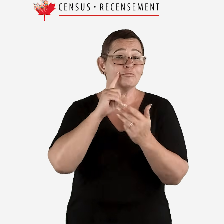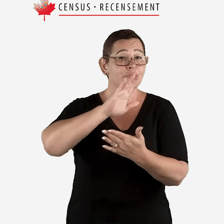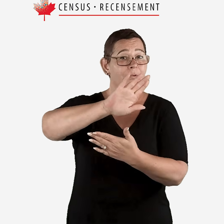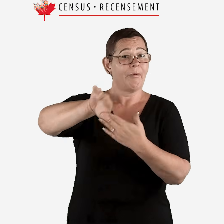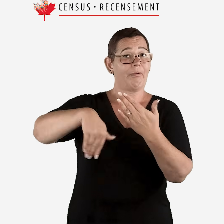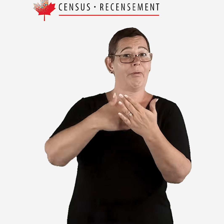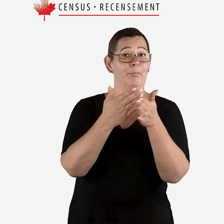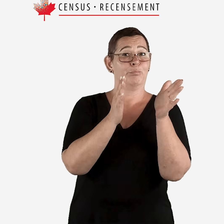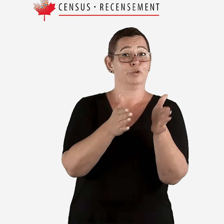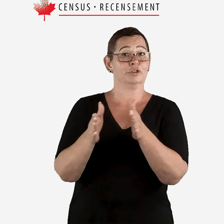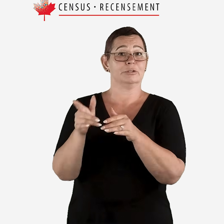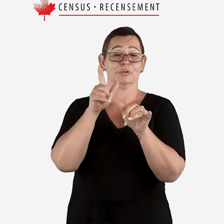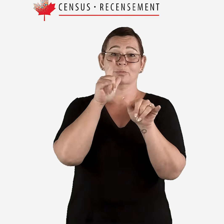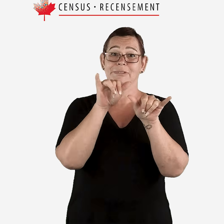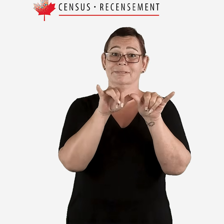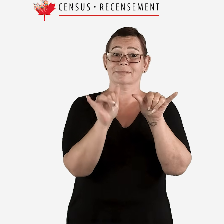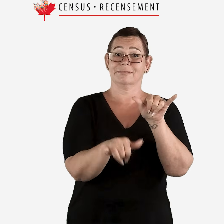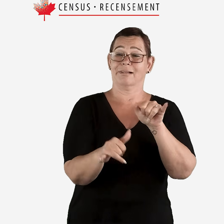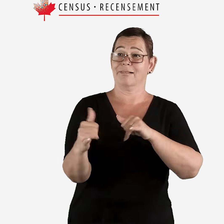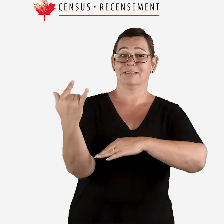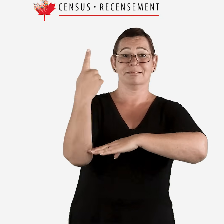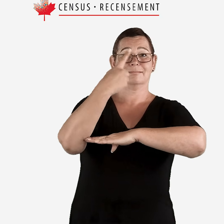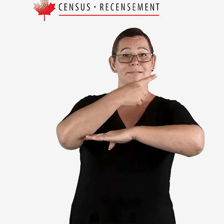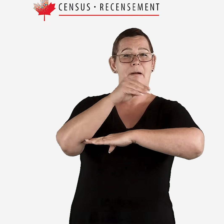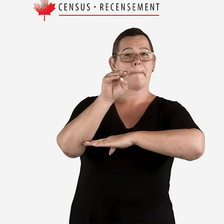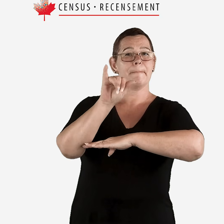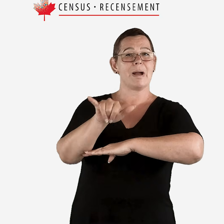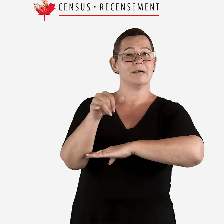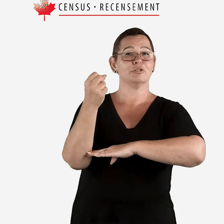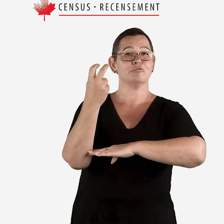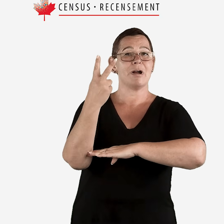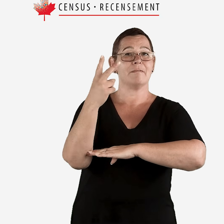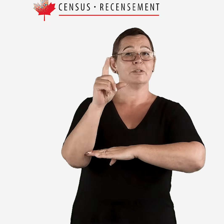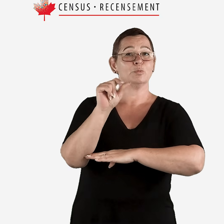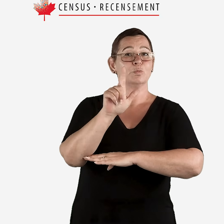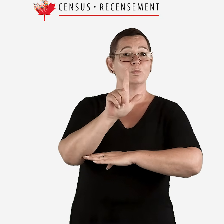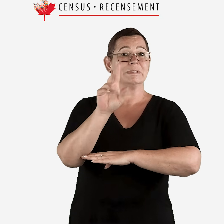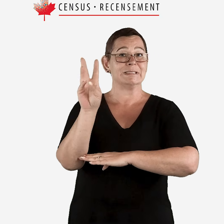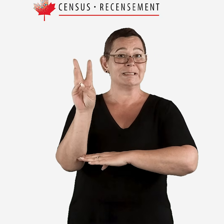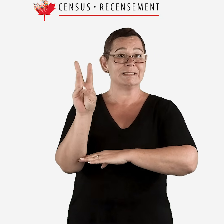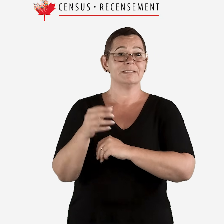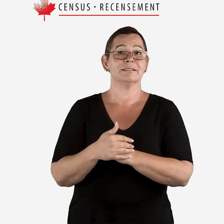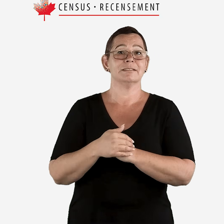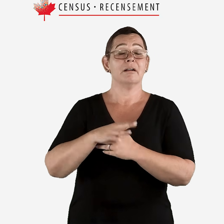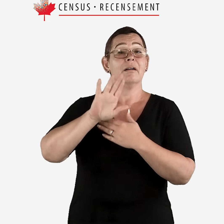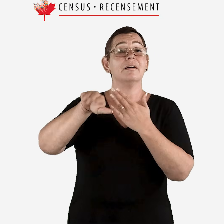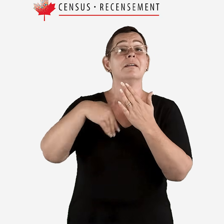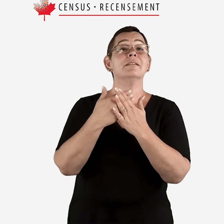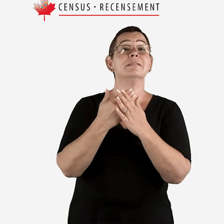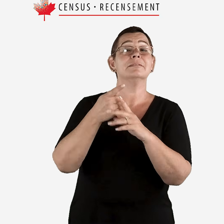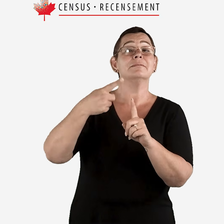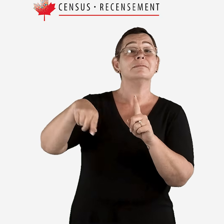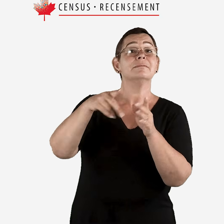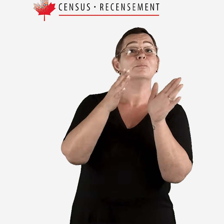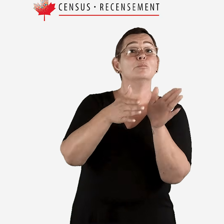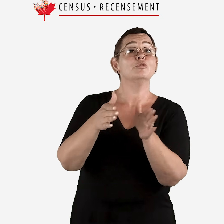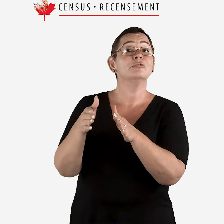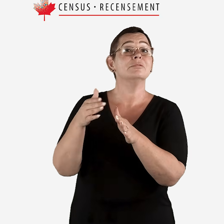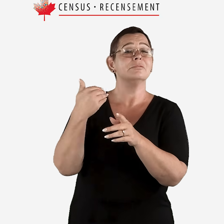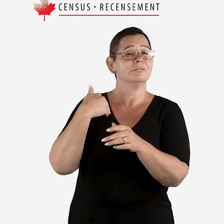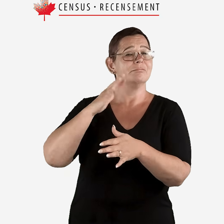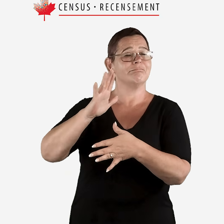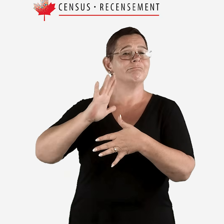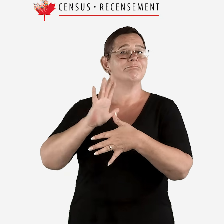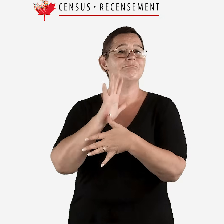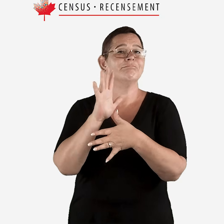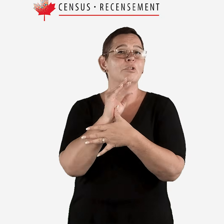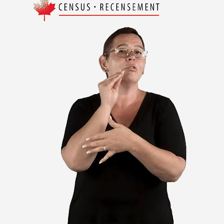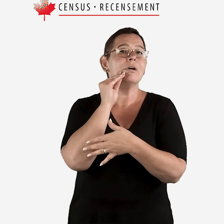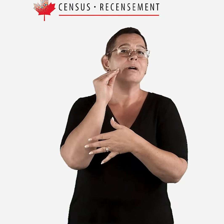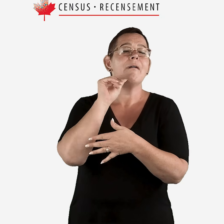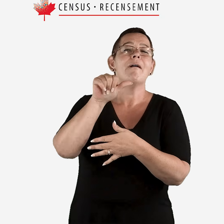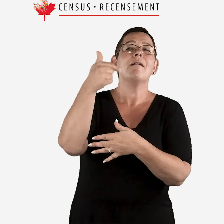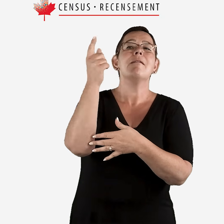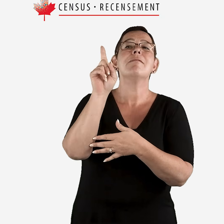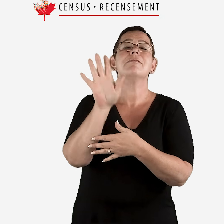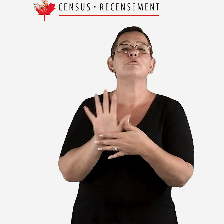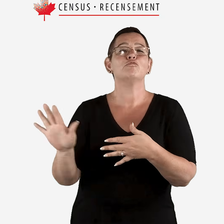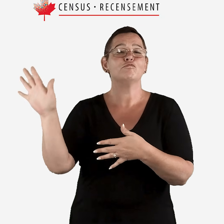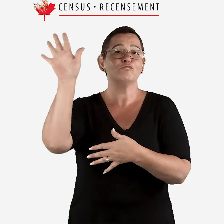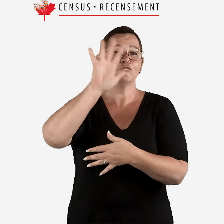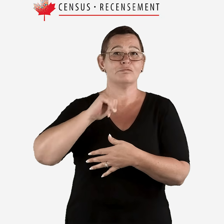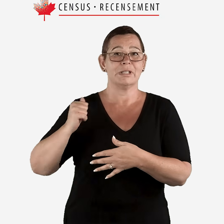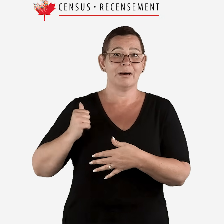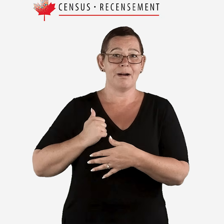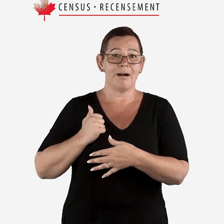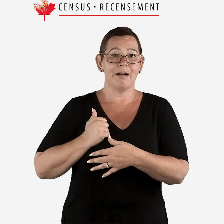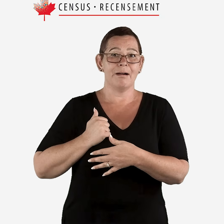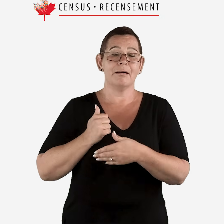for ALL PERSONS who stayed here on May 12, 2026 (all these persons have their main residence elsewhere in Canada),